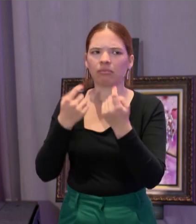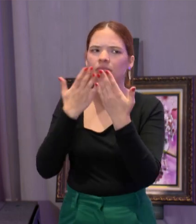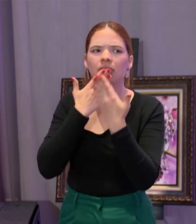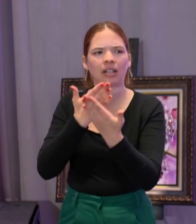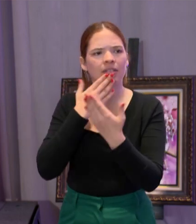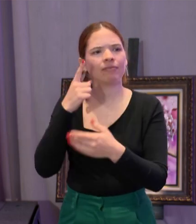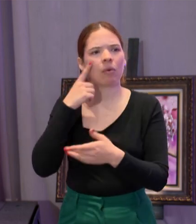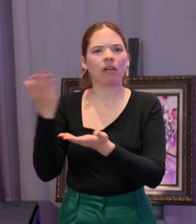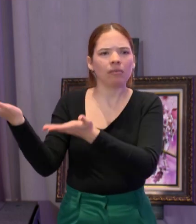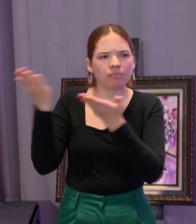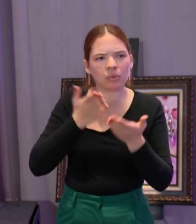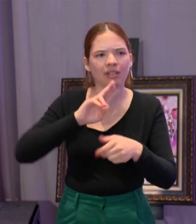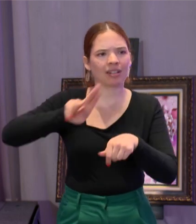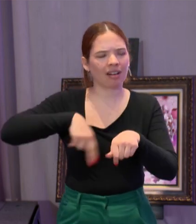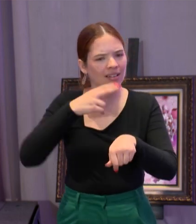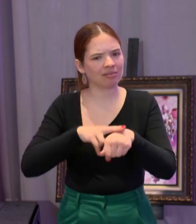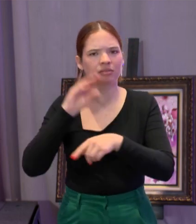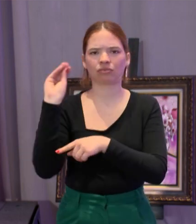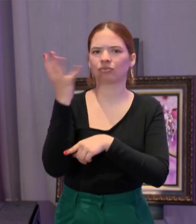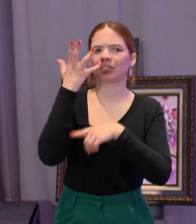LILLIAN IVERSON FOR BRINGING THE NATIONAL CHERRY BLOSSOM FESTIVAL